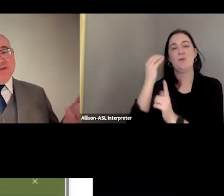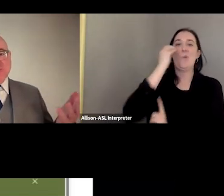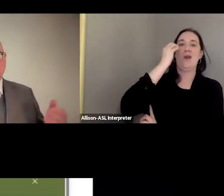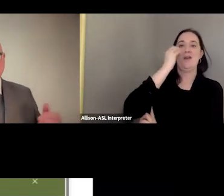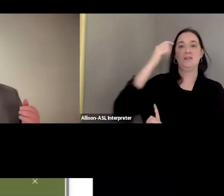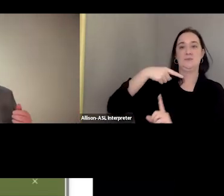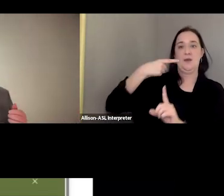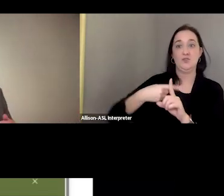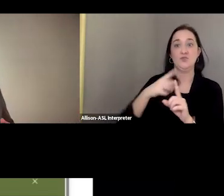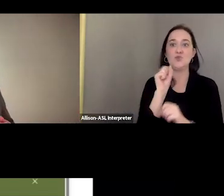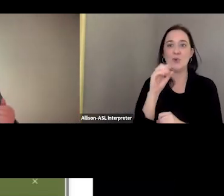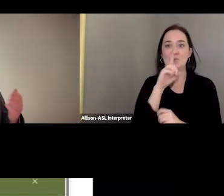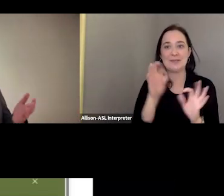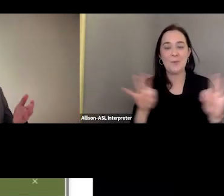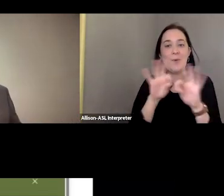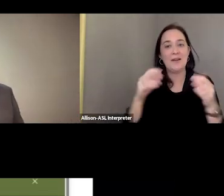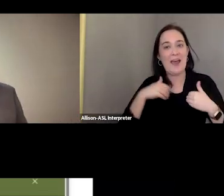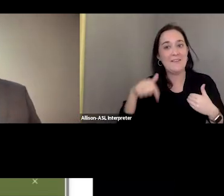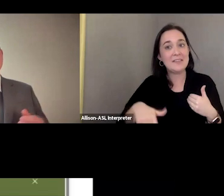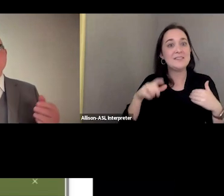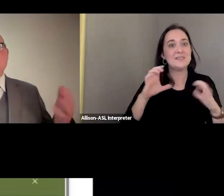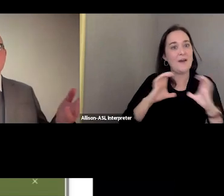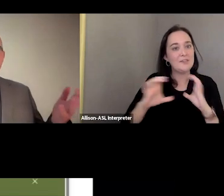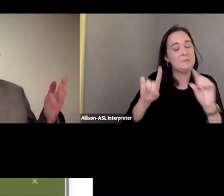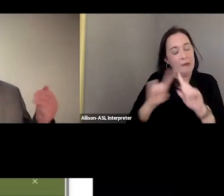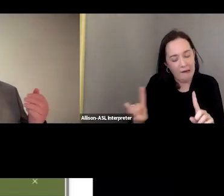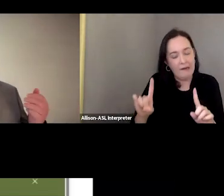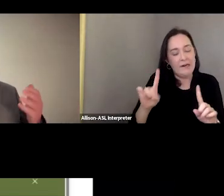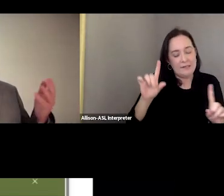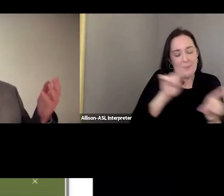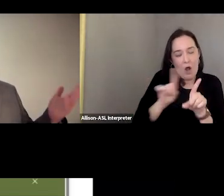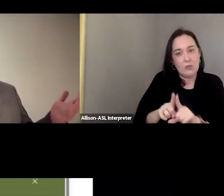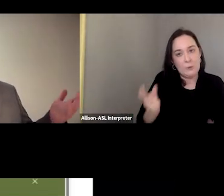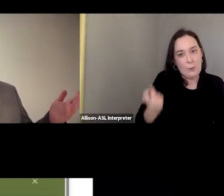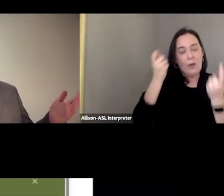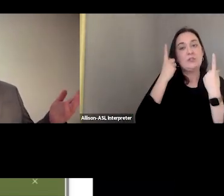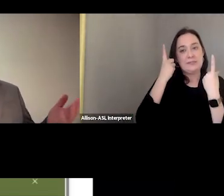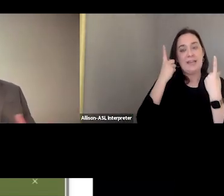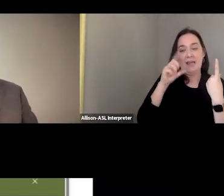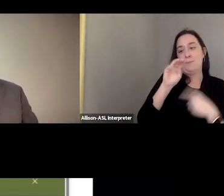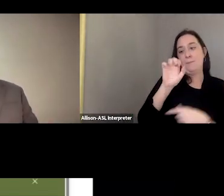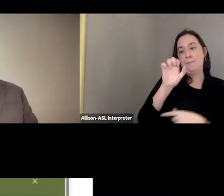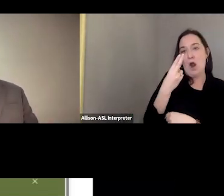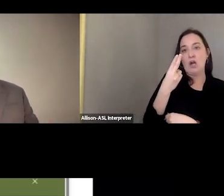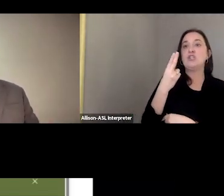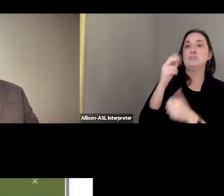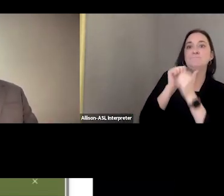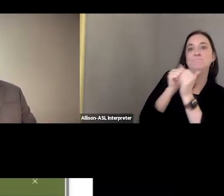I'm also aware that it is March Madness, and so the timing is not lost on us. For those of us who do prevention